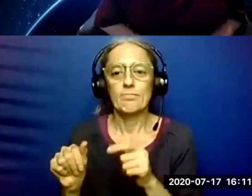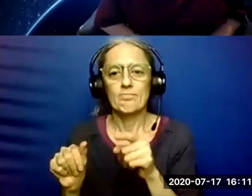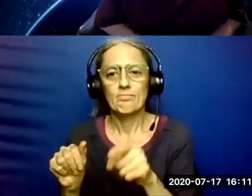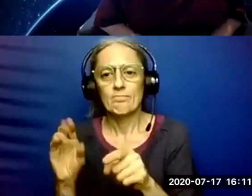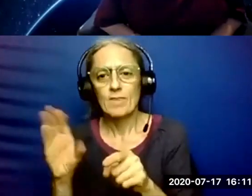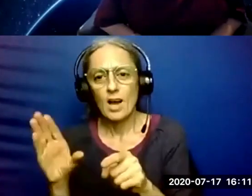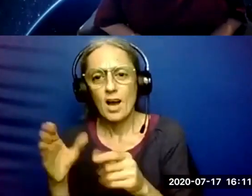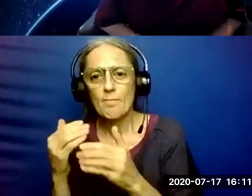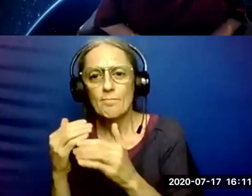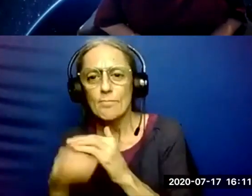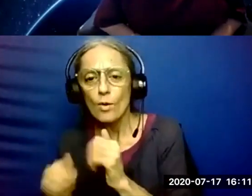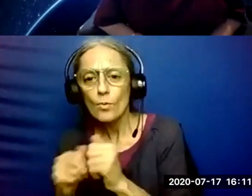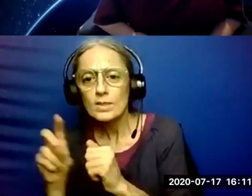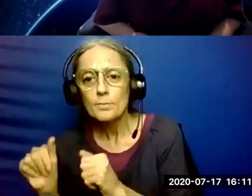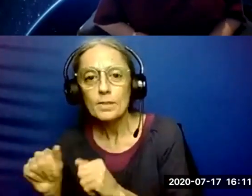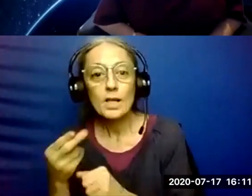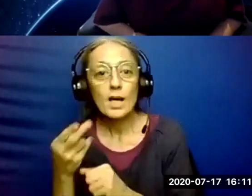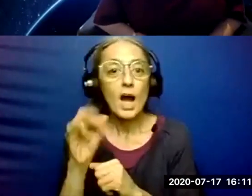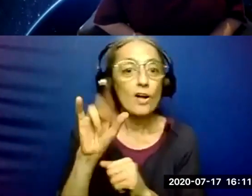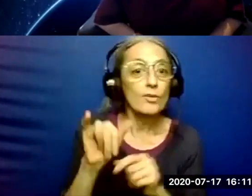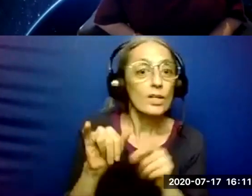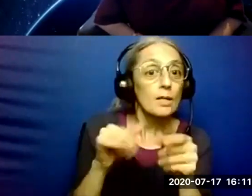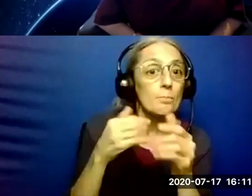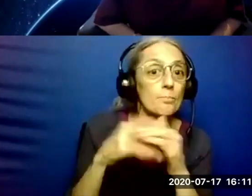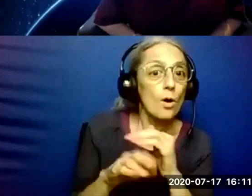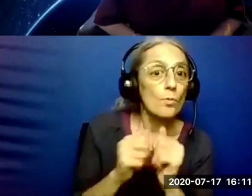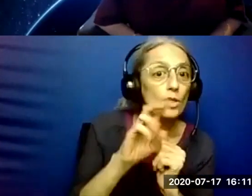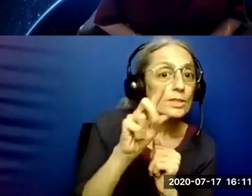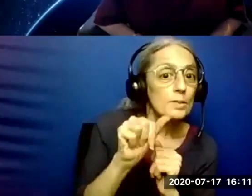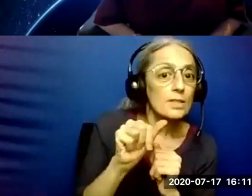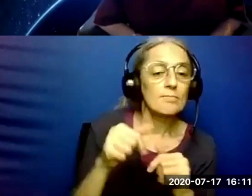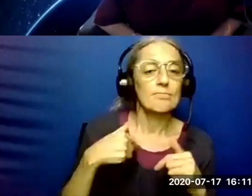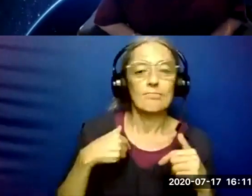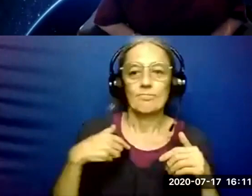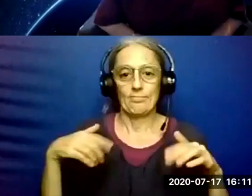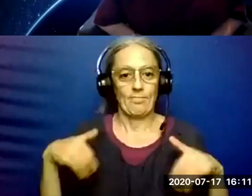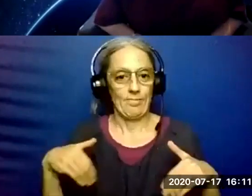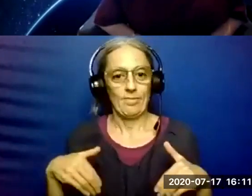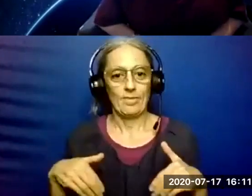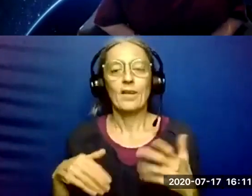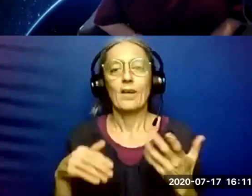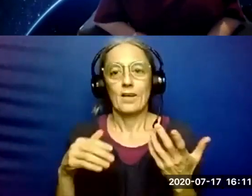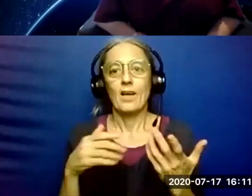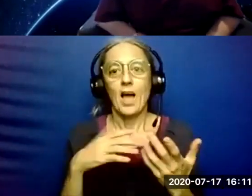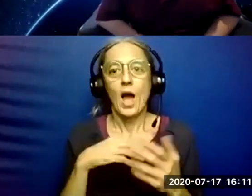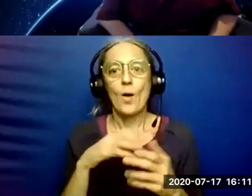Yes. Yeah? I wasn't. I had mine when I was 18 months old.